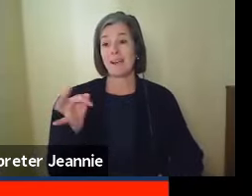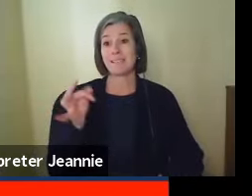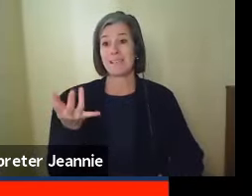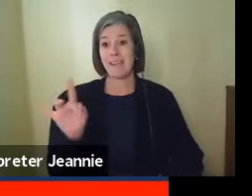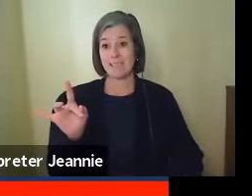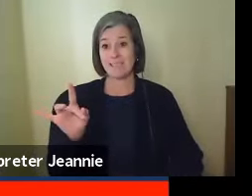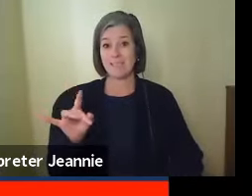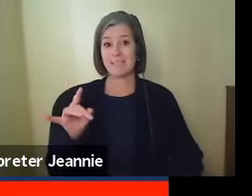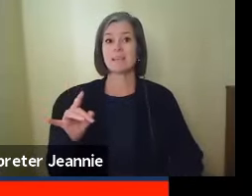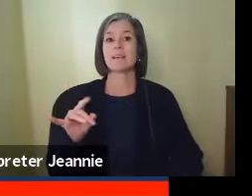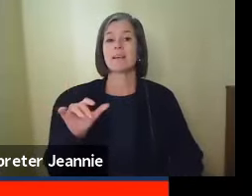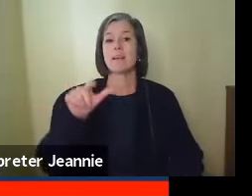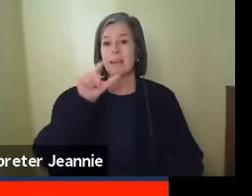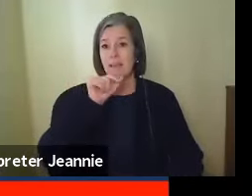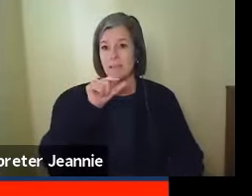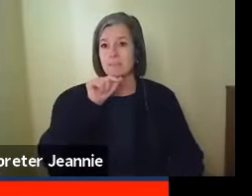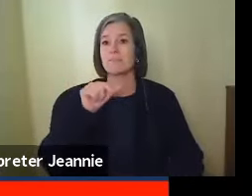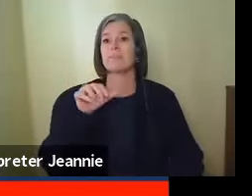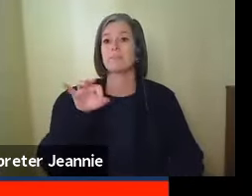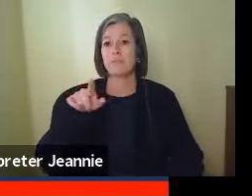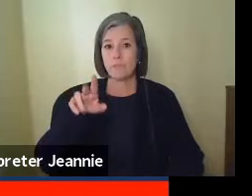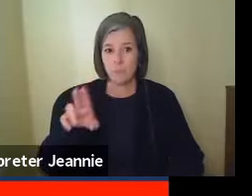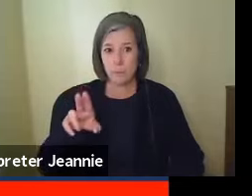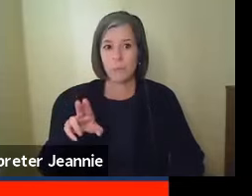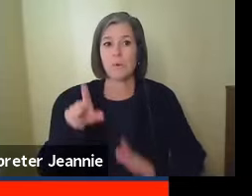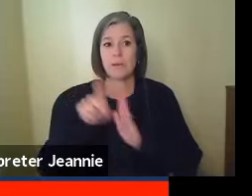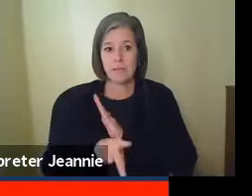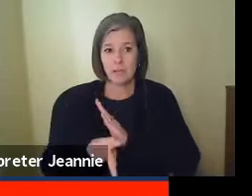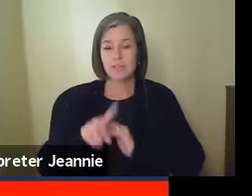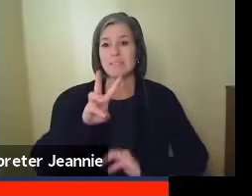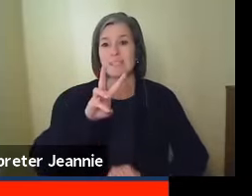killed 670,000 people in the United States. If you click once more for me.